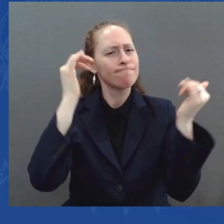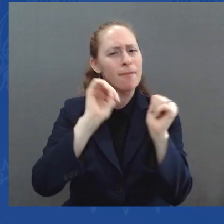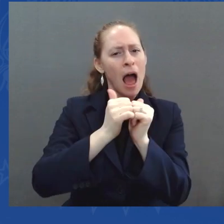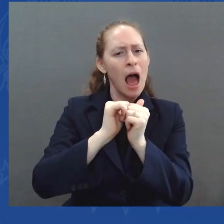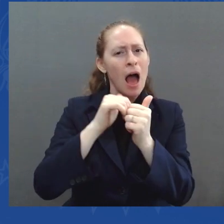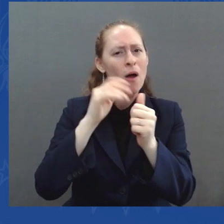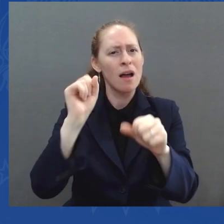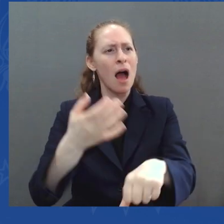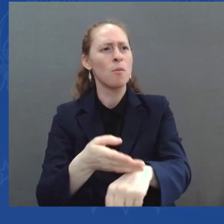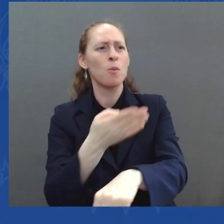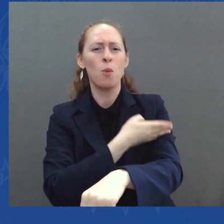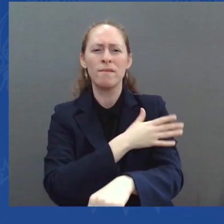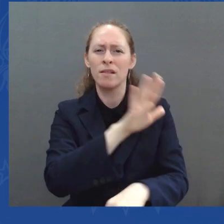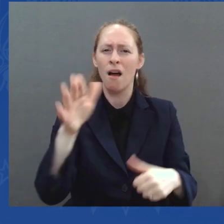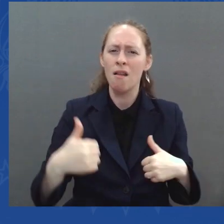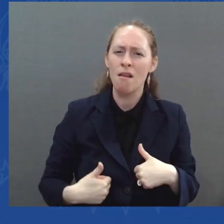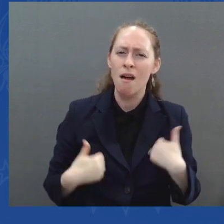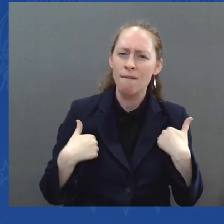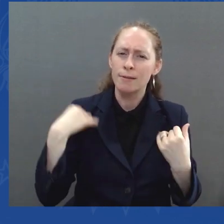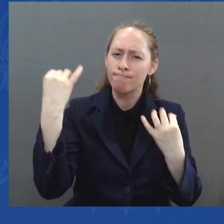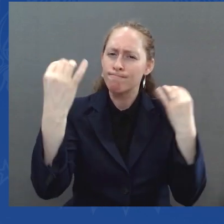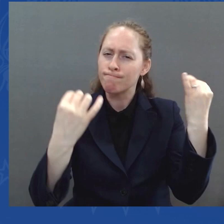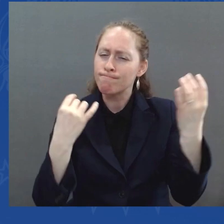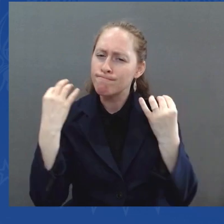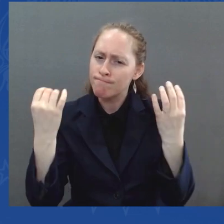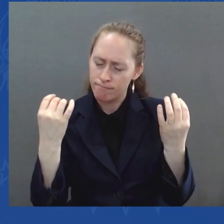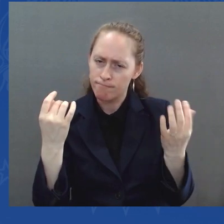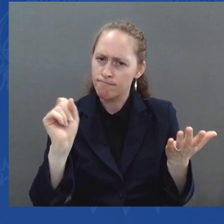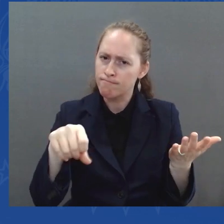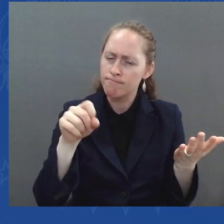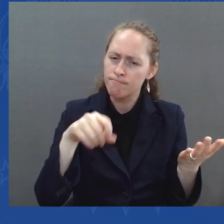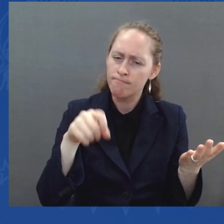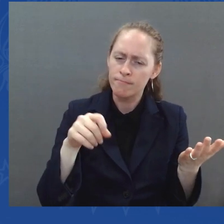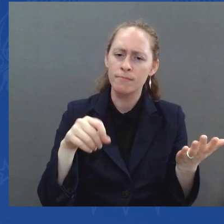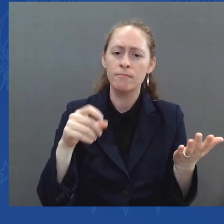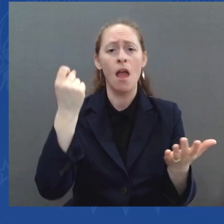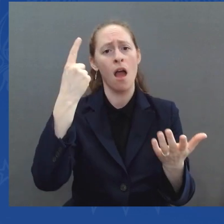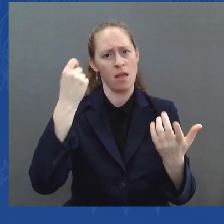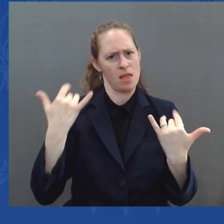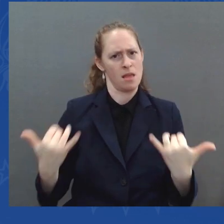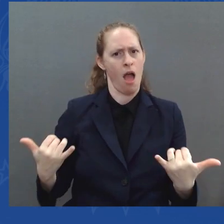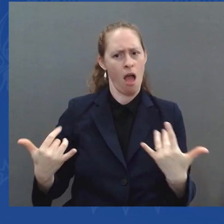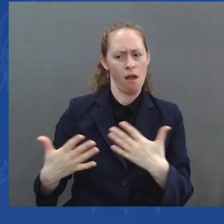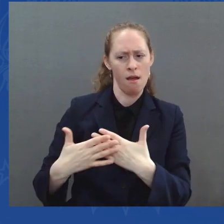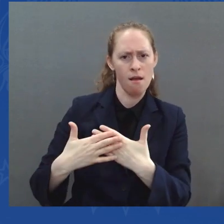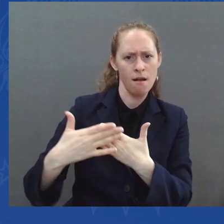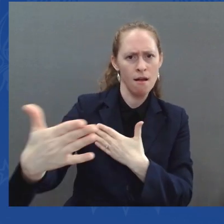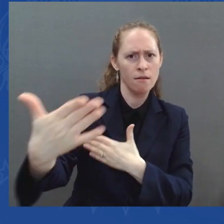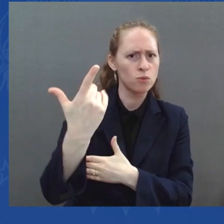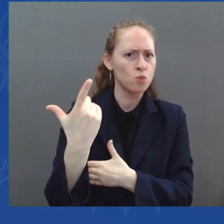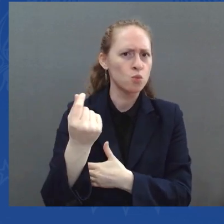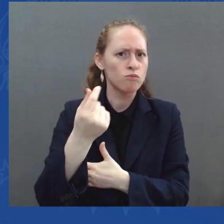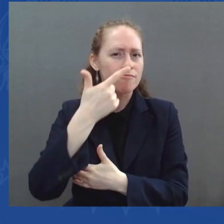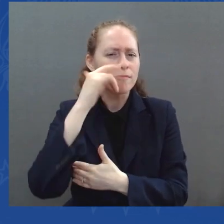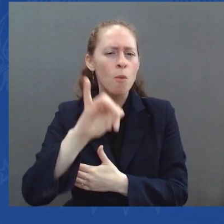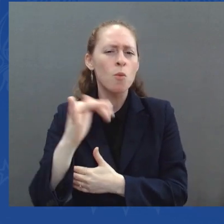because we knew back then as Barack, as the president said, we knew we had to keep strengthening this legislation.